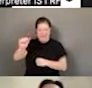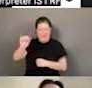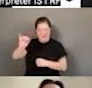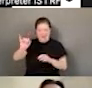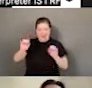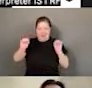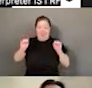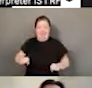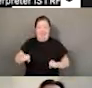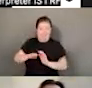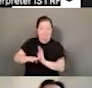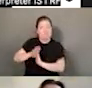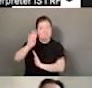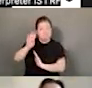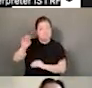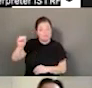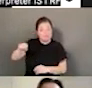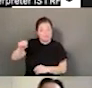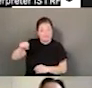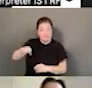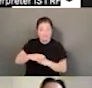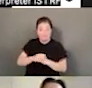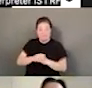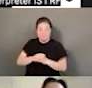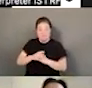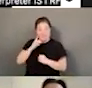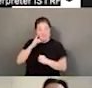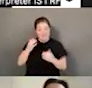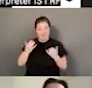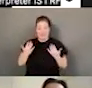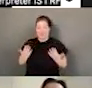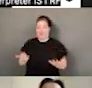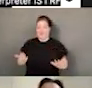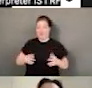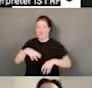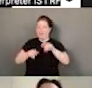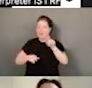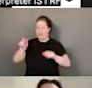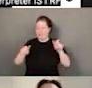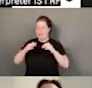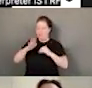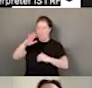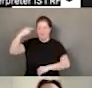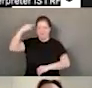more, I think, something that is on many people's minds these days to work on.